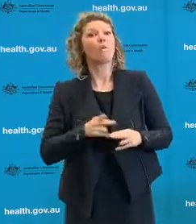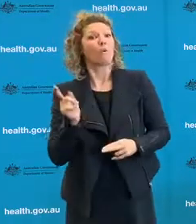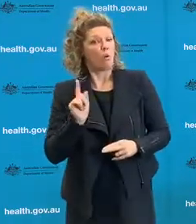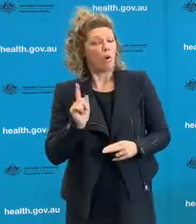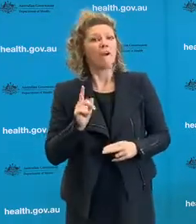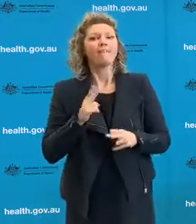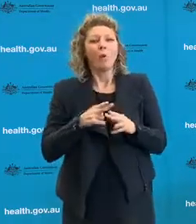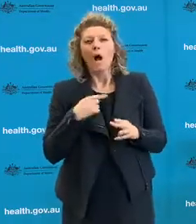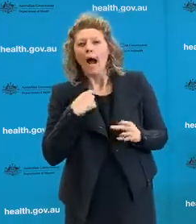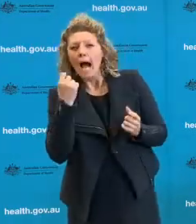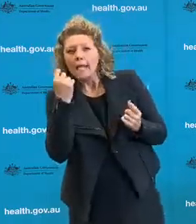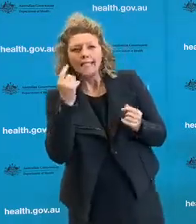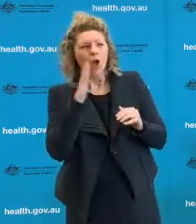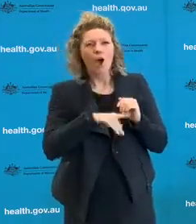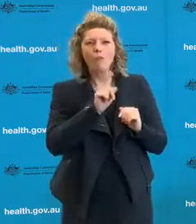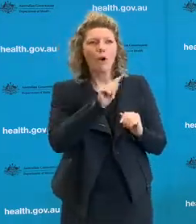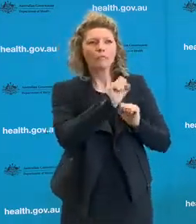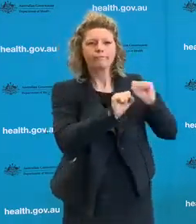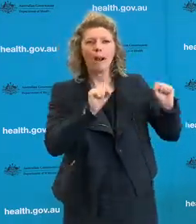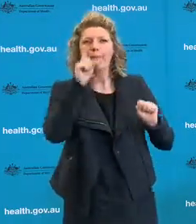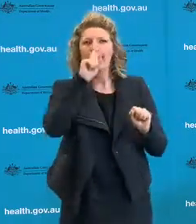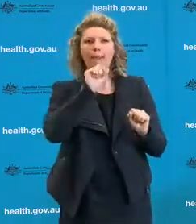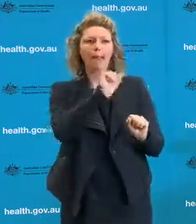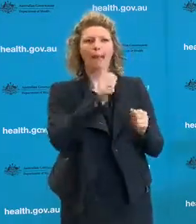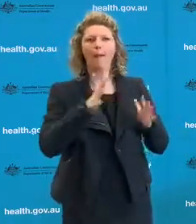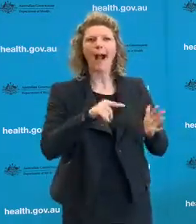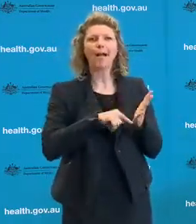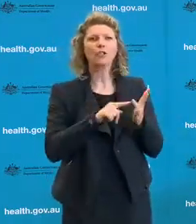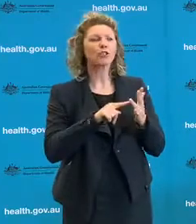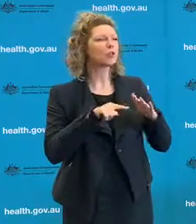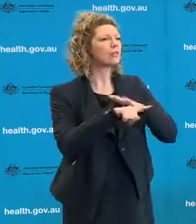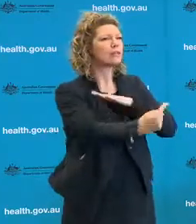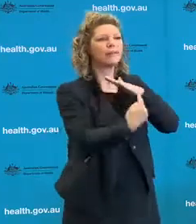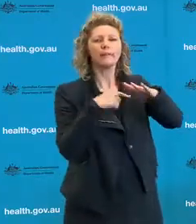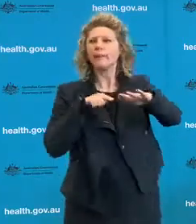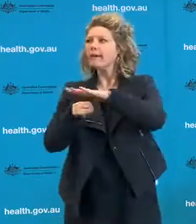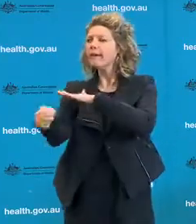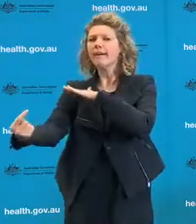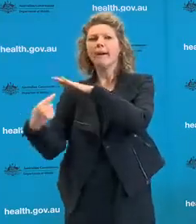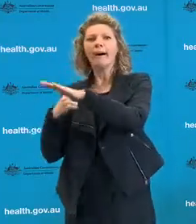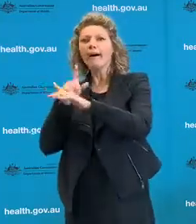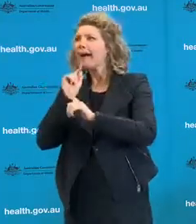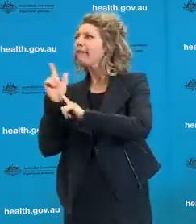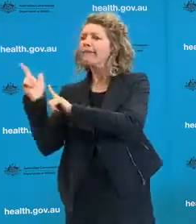understanding movement across state borders? And that is so Australians can understand the circumstances under which